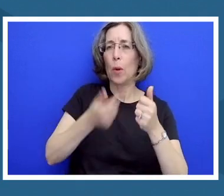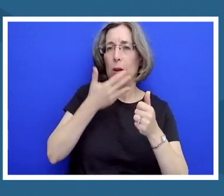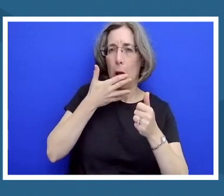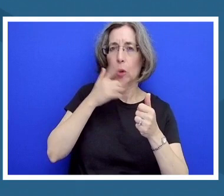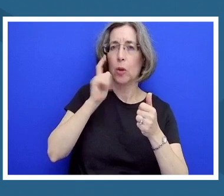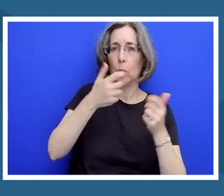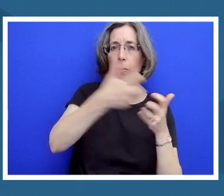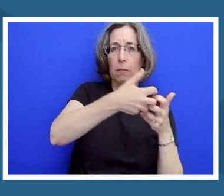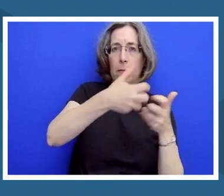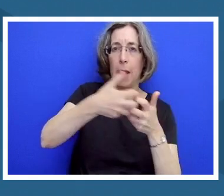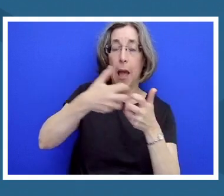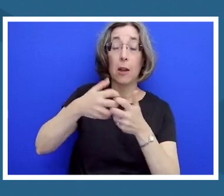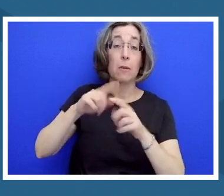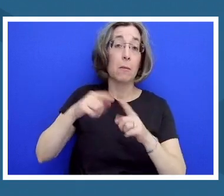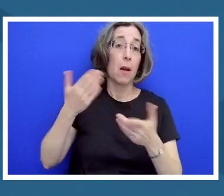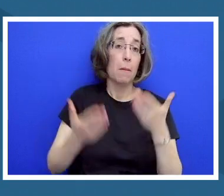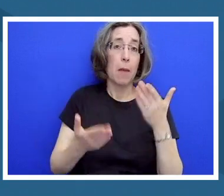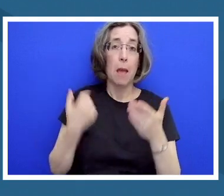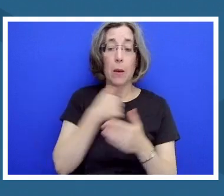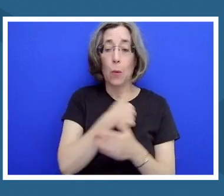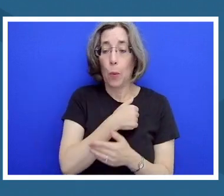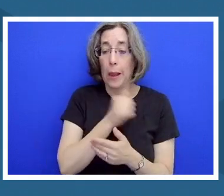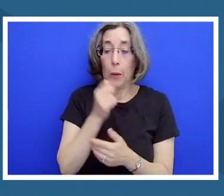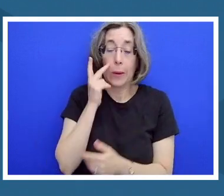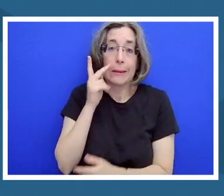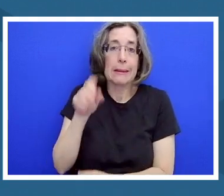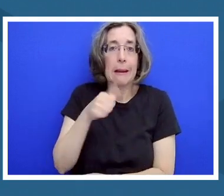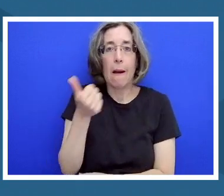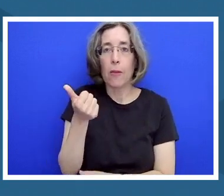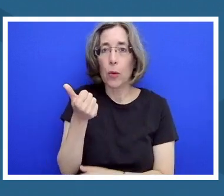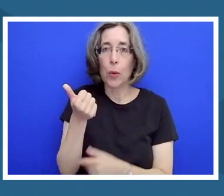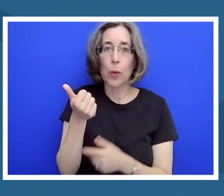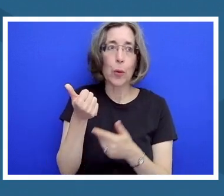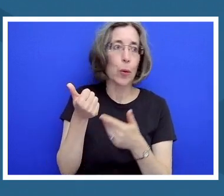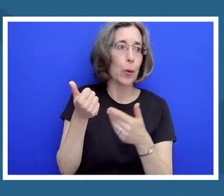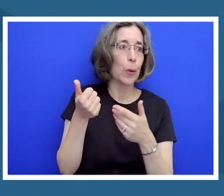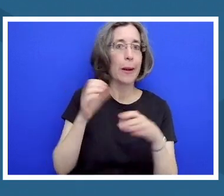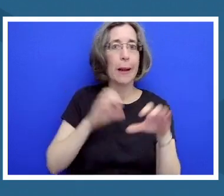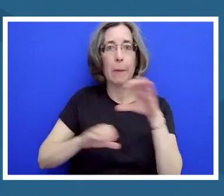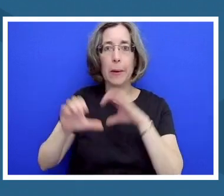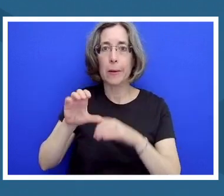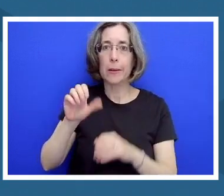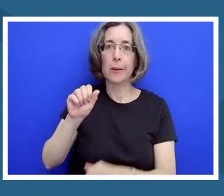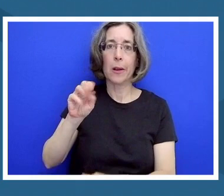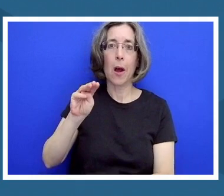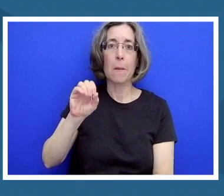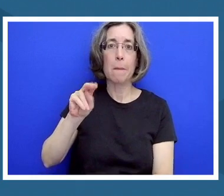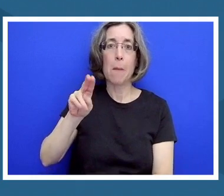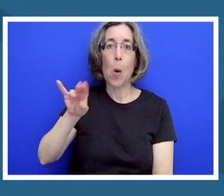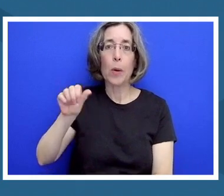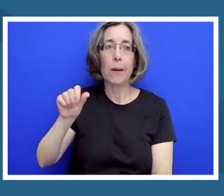seeing ammonia we could be seeing some you know like